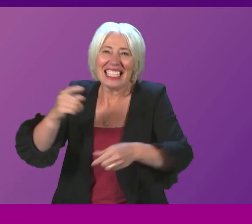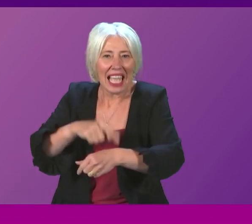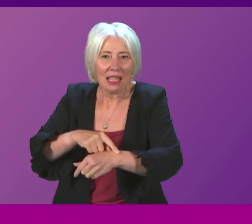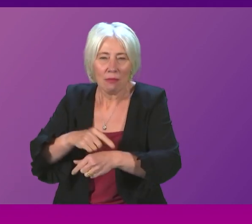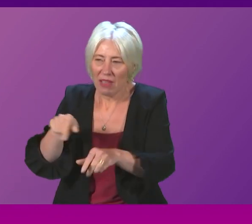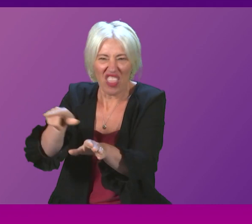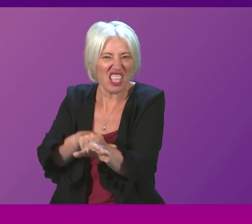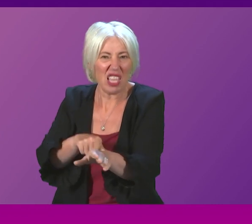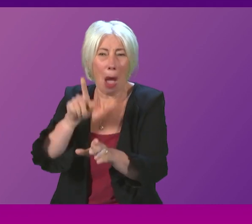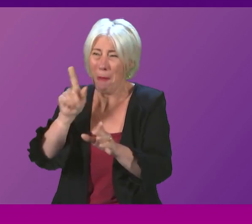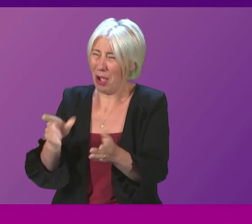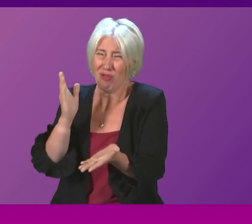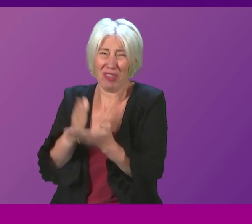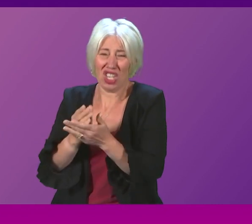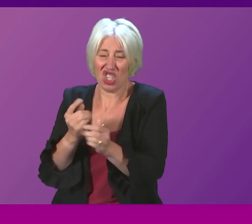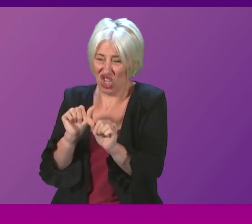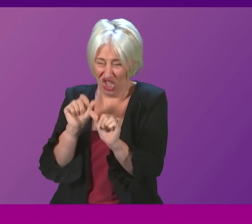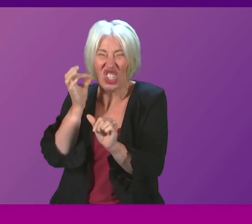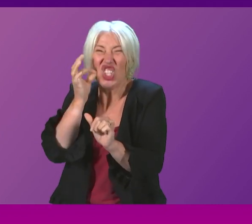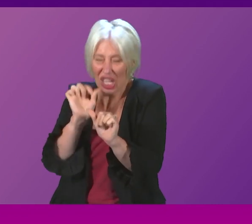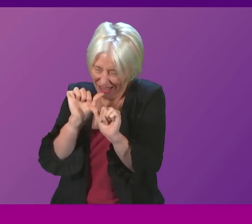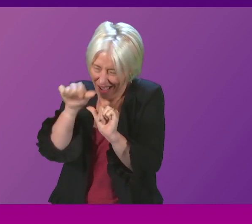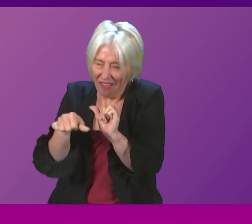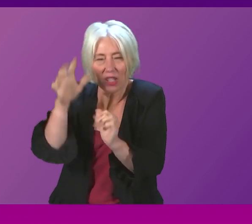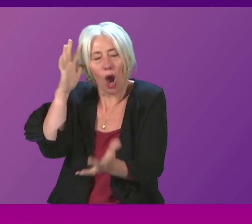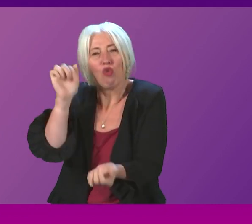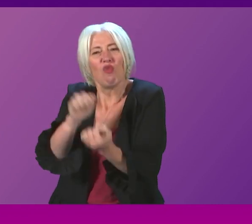particularly just hours after remembrance Sunday.